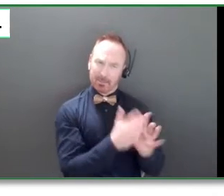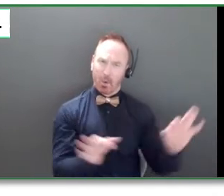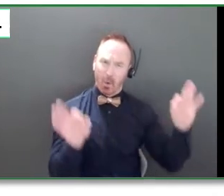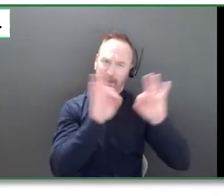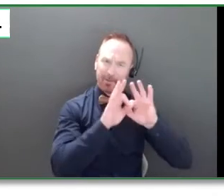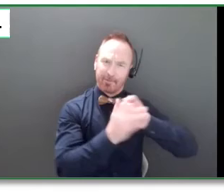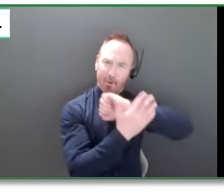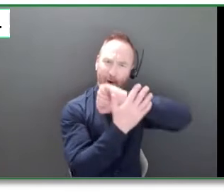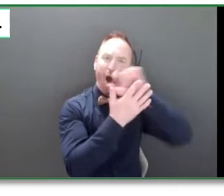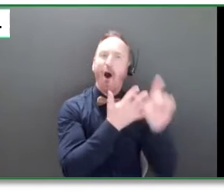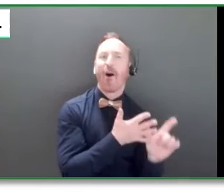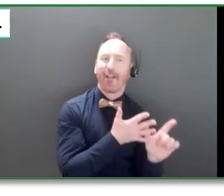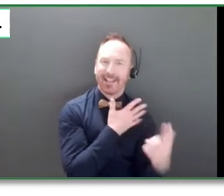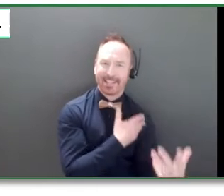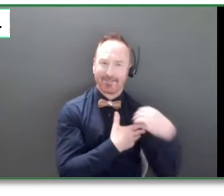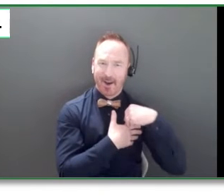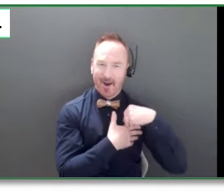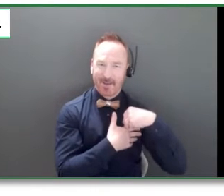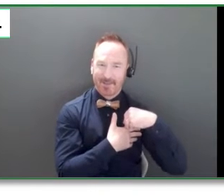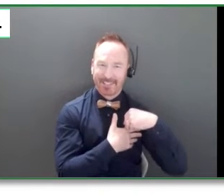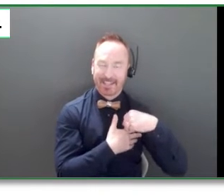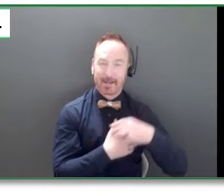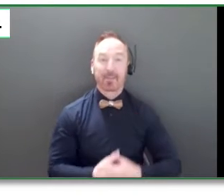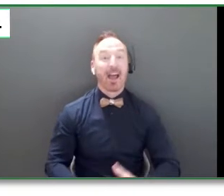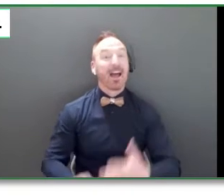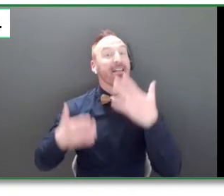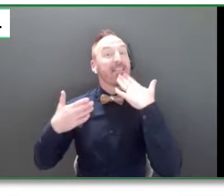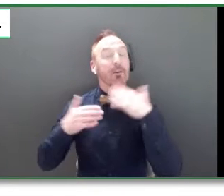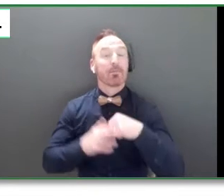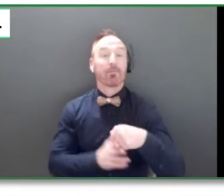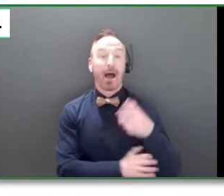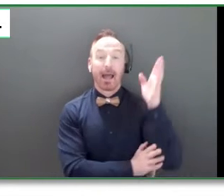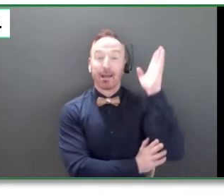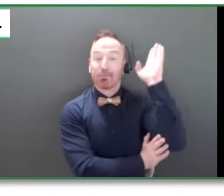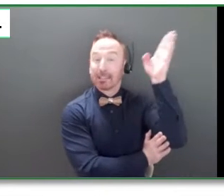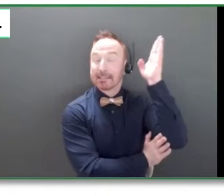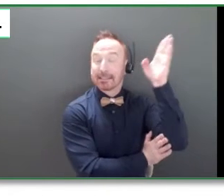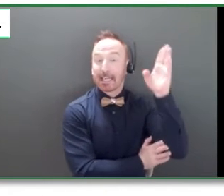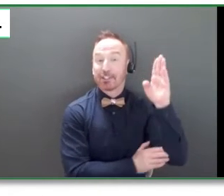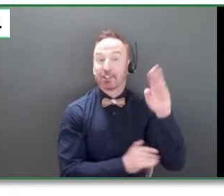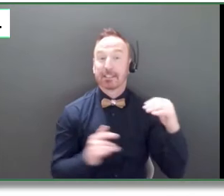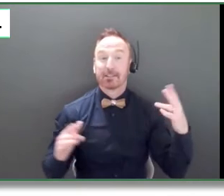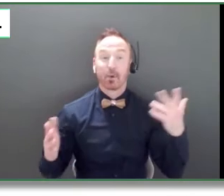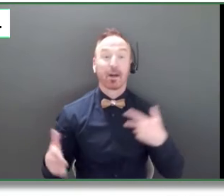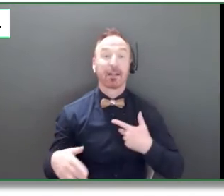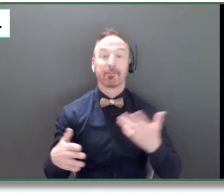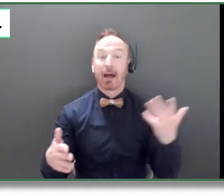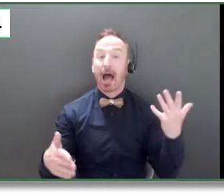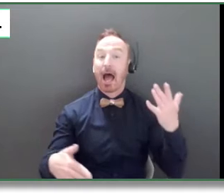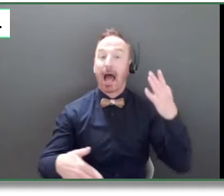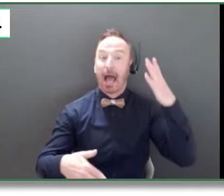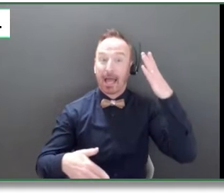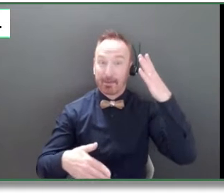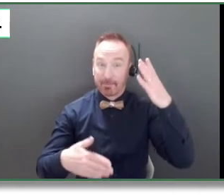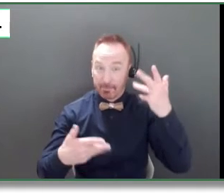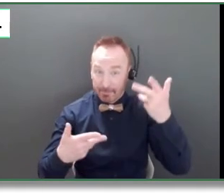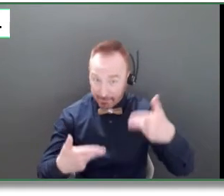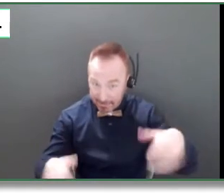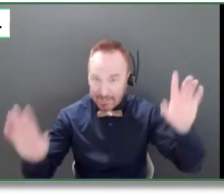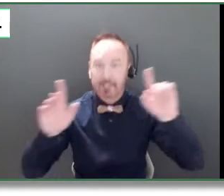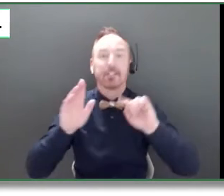Thank you. That concludes my presentation and I'm open to questions.